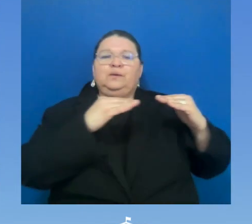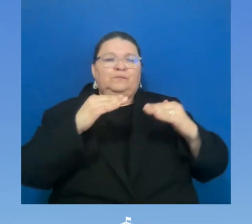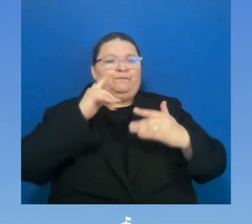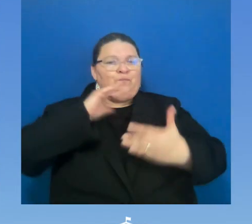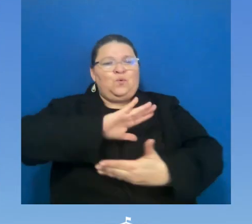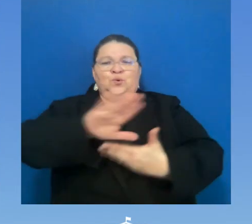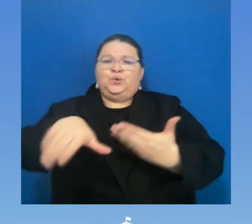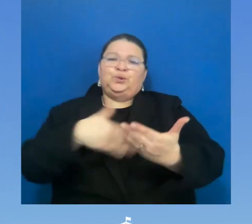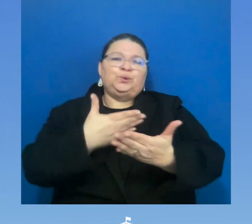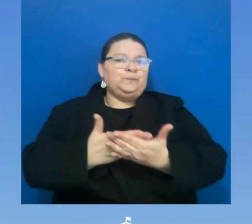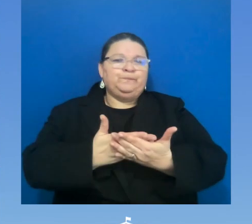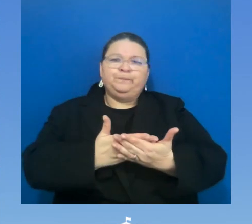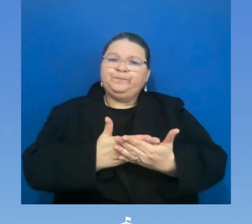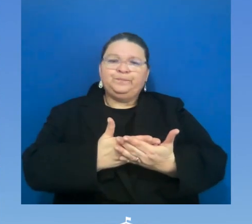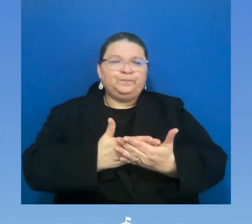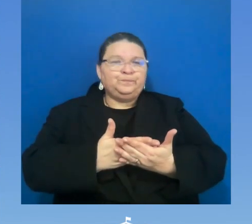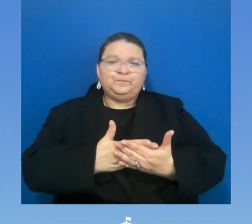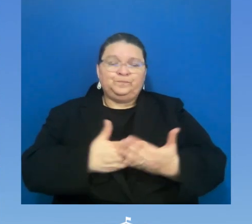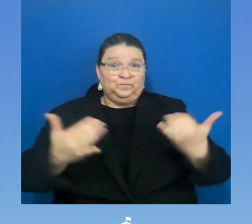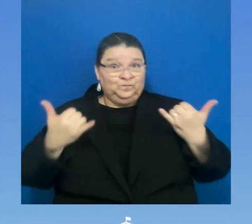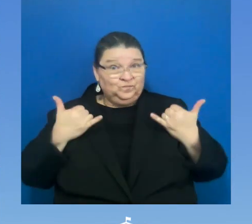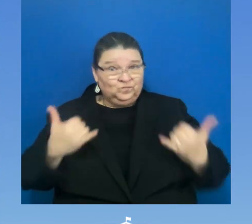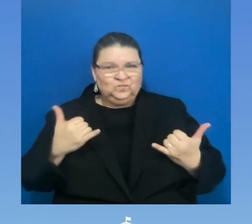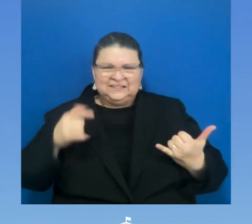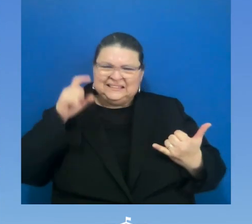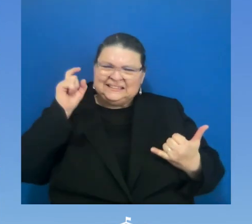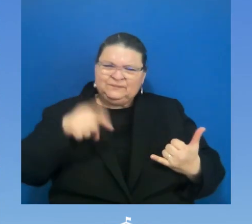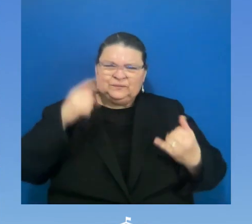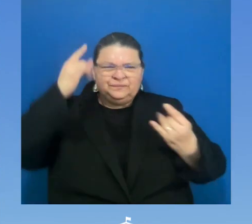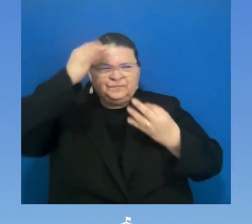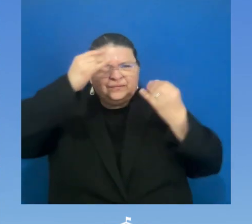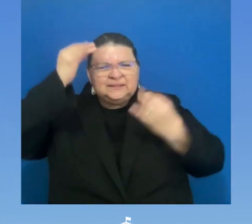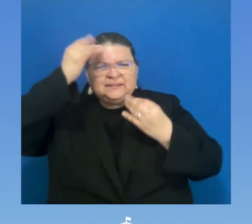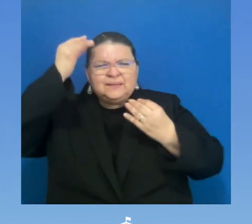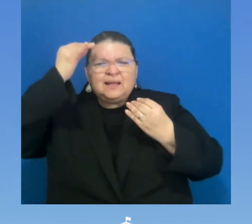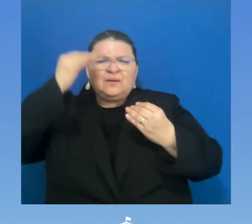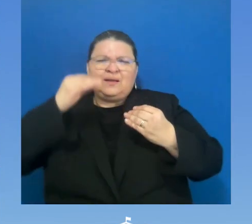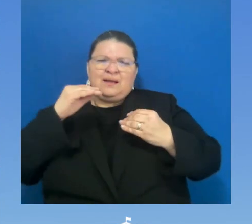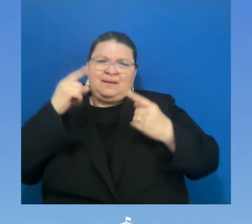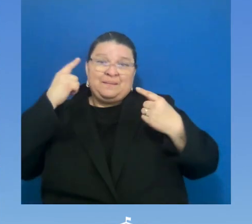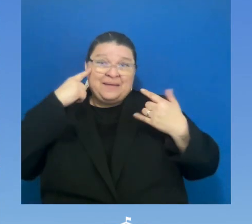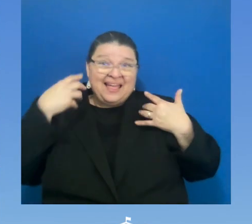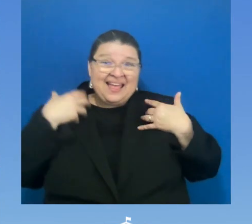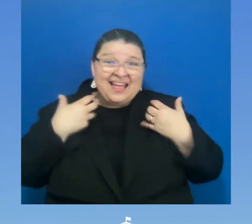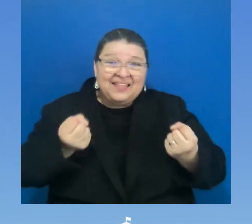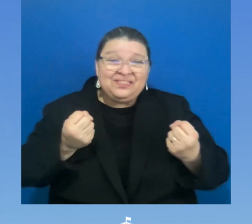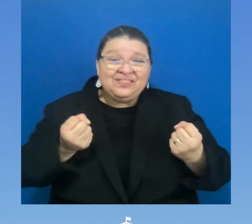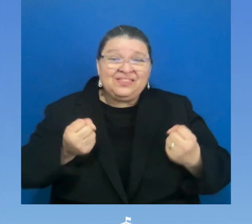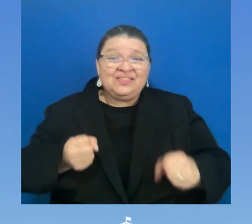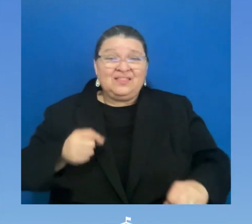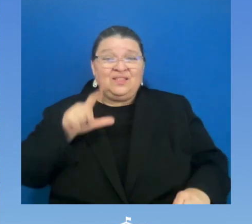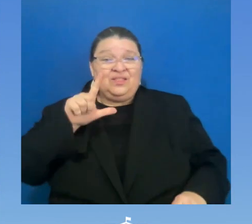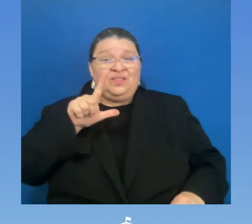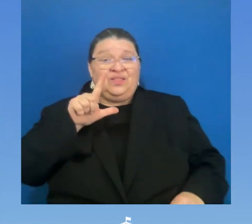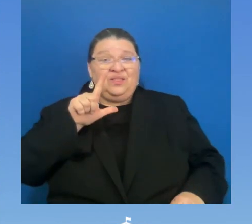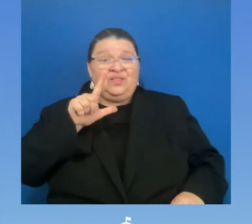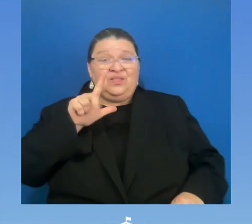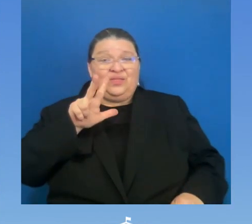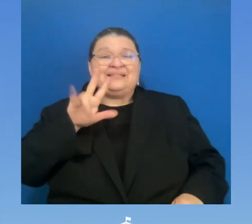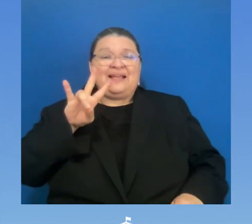First, I think we have to look at mental health. Thirty seven percent of our employees have reported mental health issues during the pandemic.